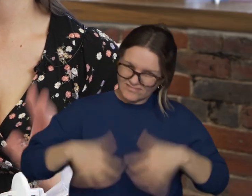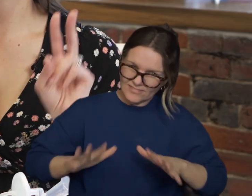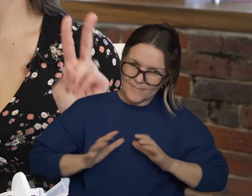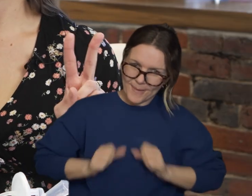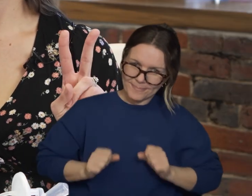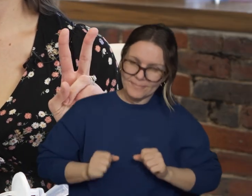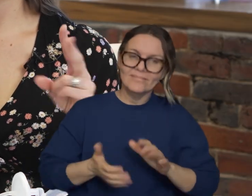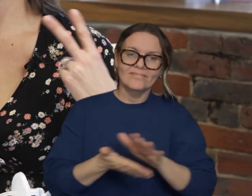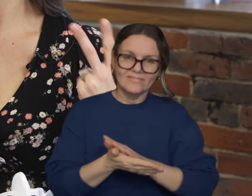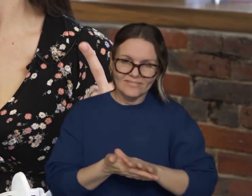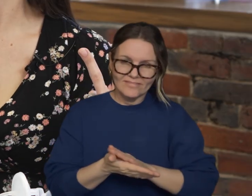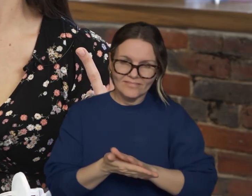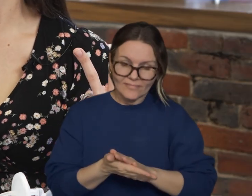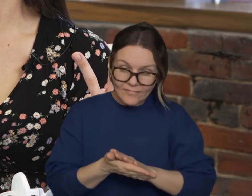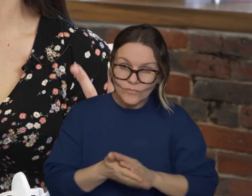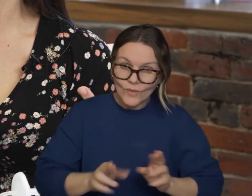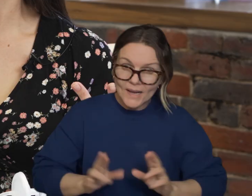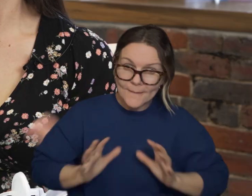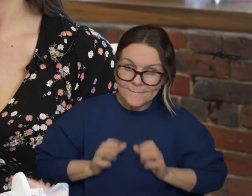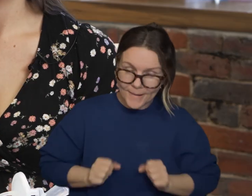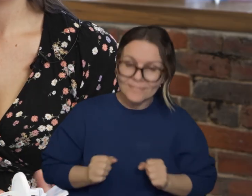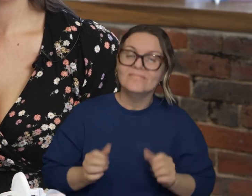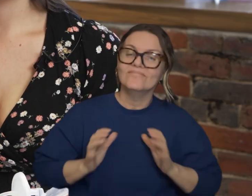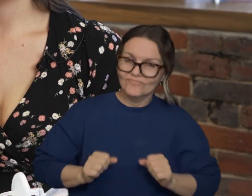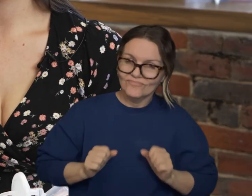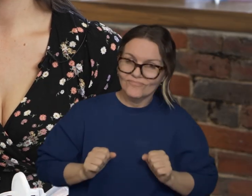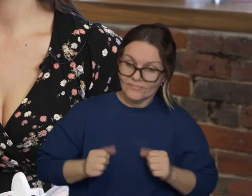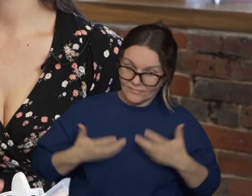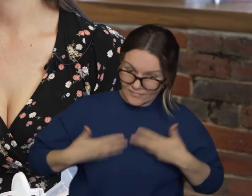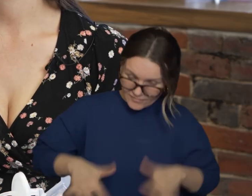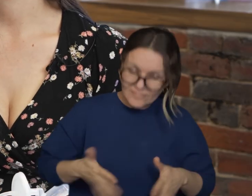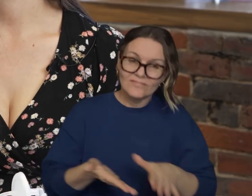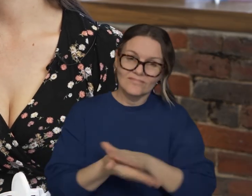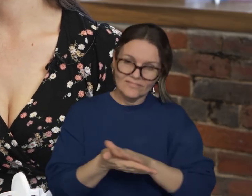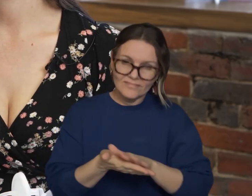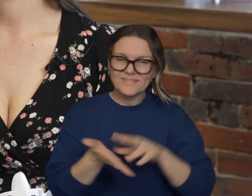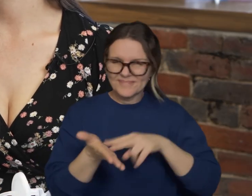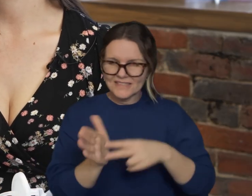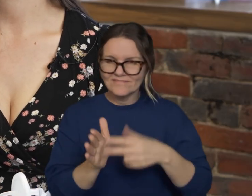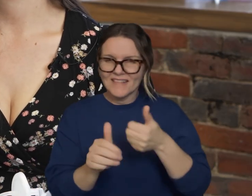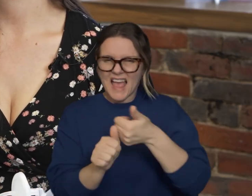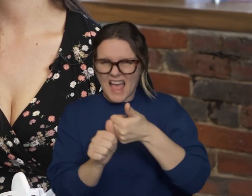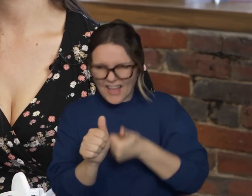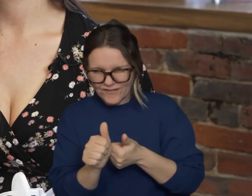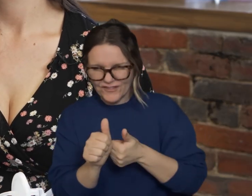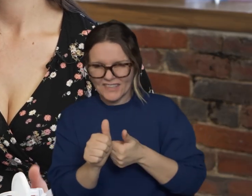you pump twice a day you're washing it twice a day and also to sanitize your pump at least once a day